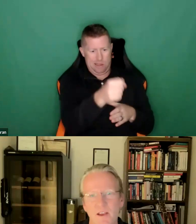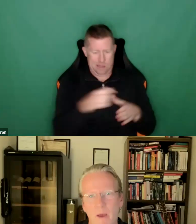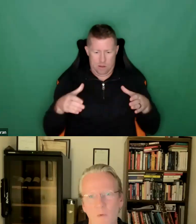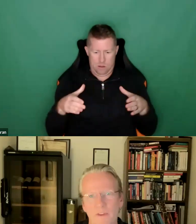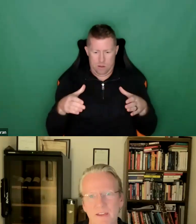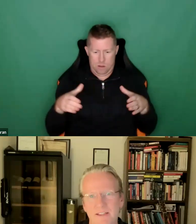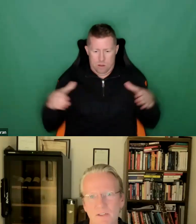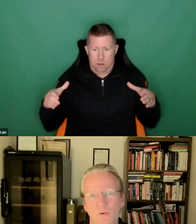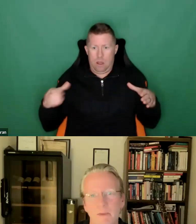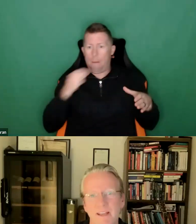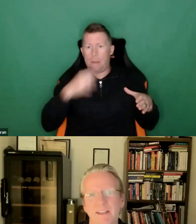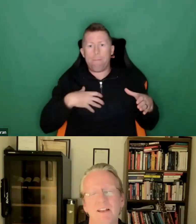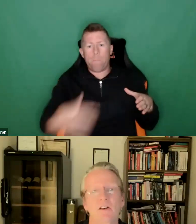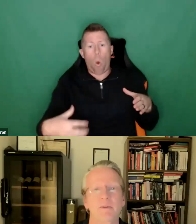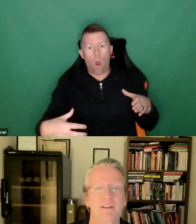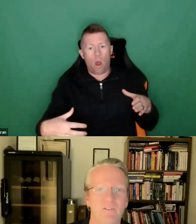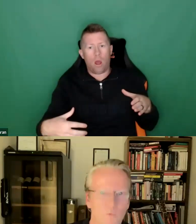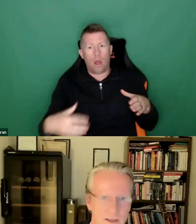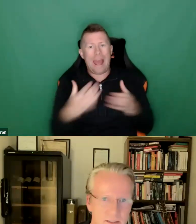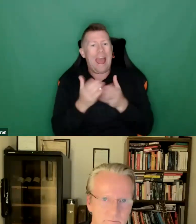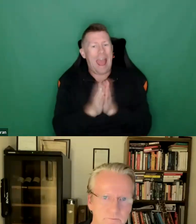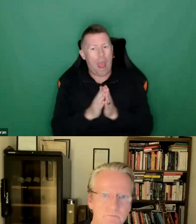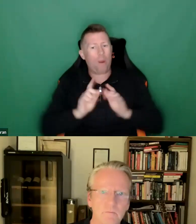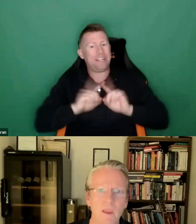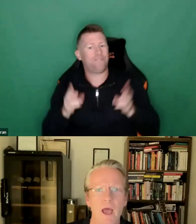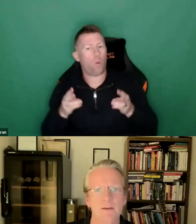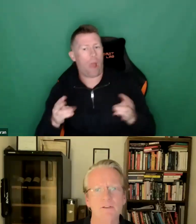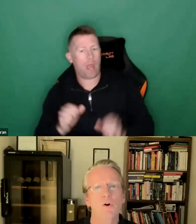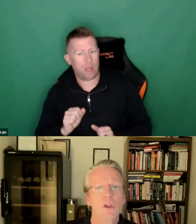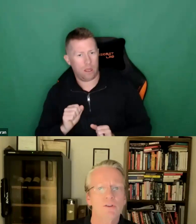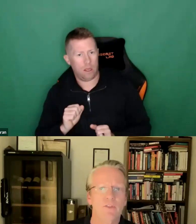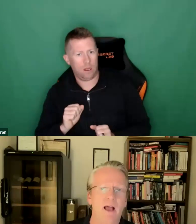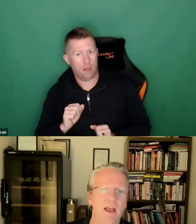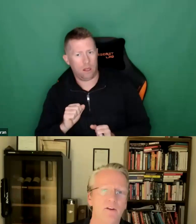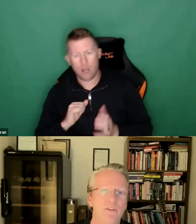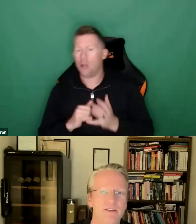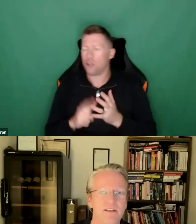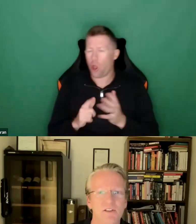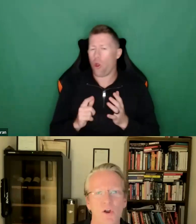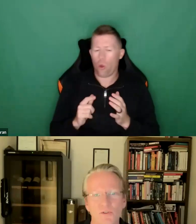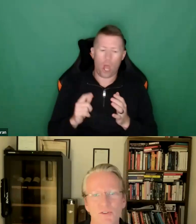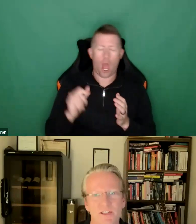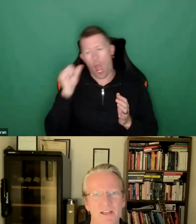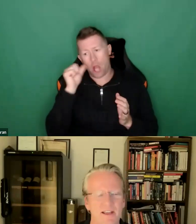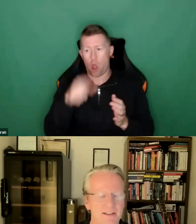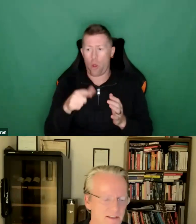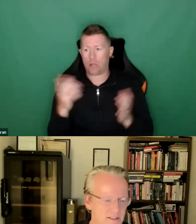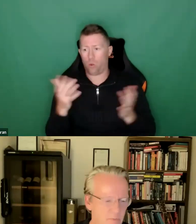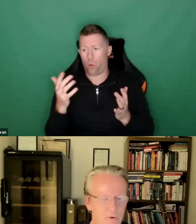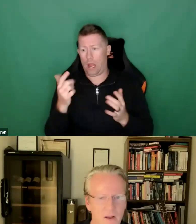who should be doing more. We are looking at the school that is already doing these things. We are just asking